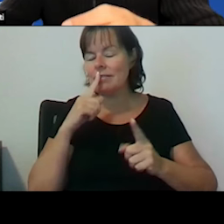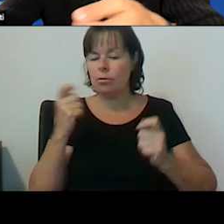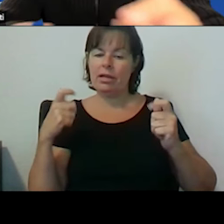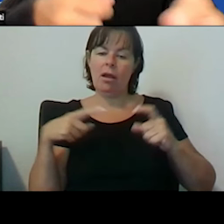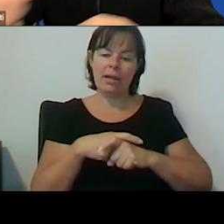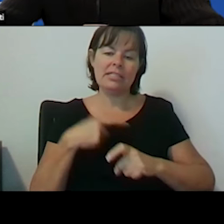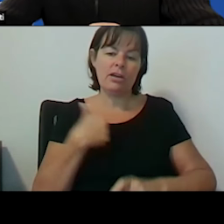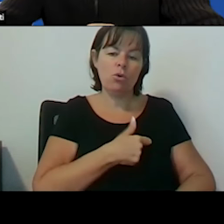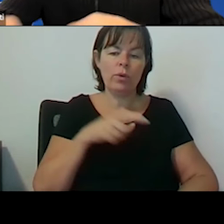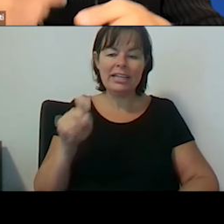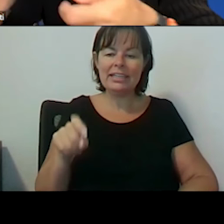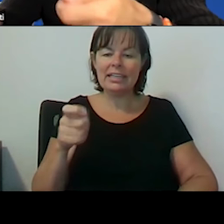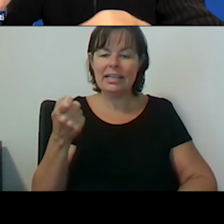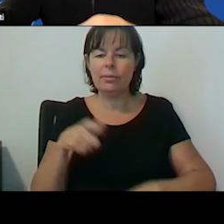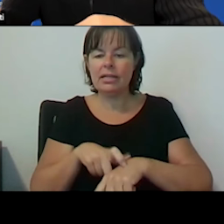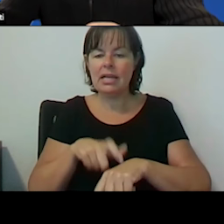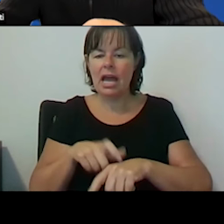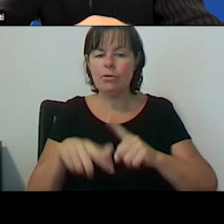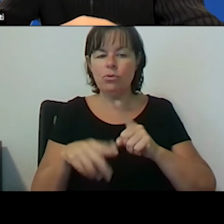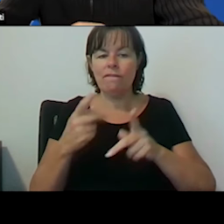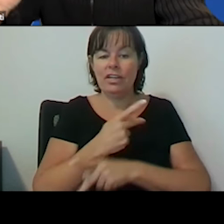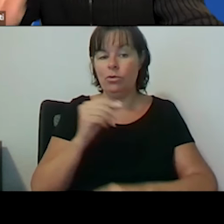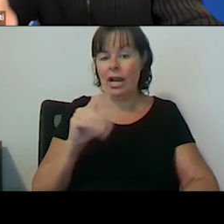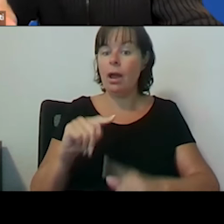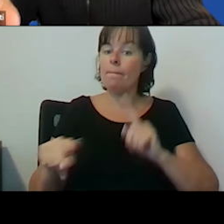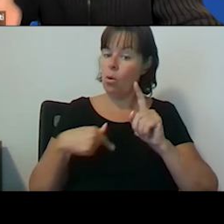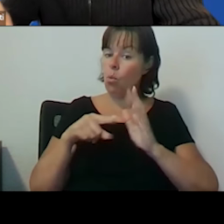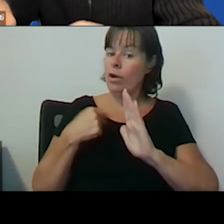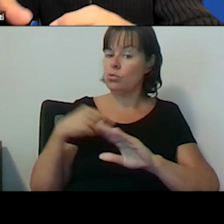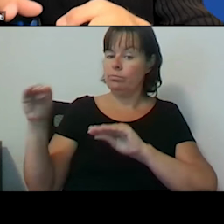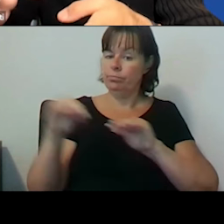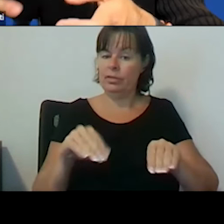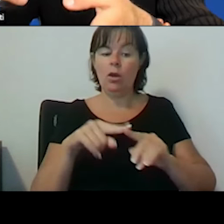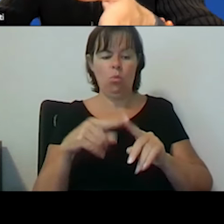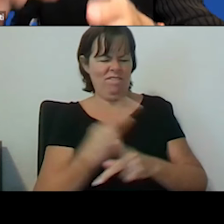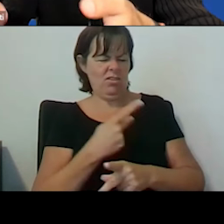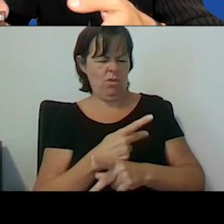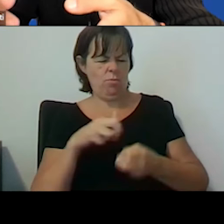sandbox we'll figure them out and once we nail the problem we'll publish the problem so our toolkit